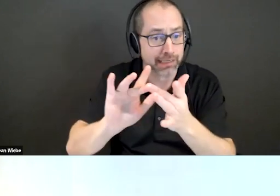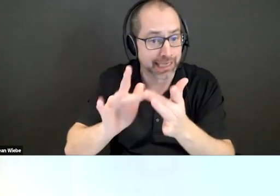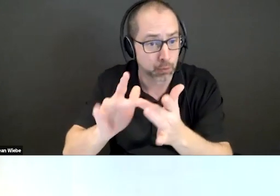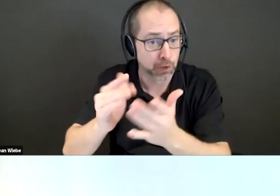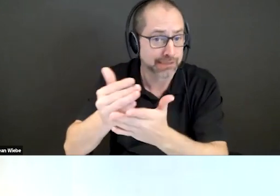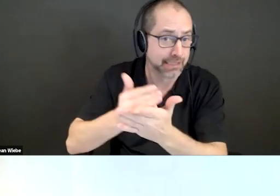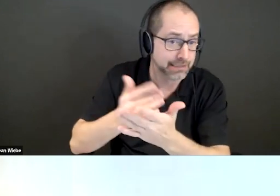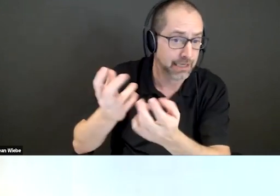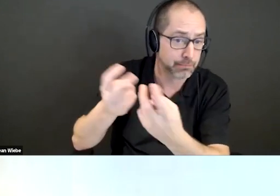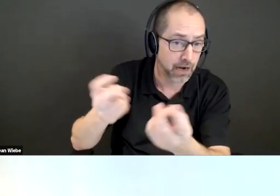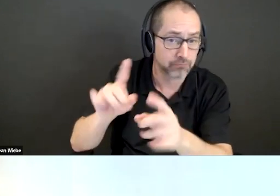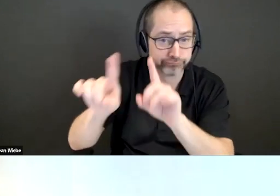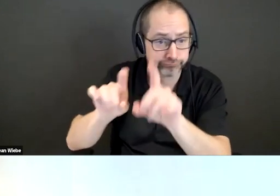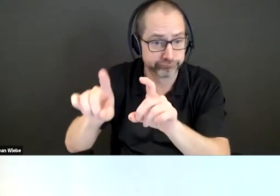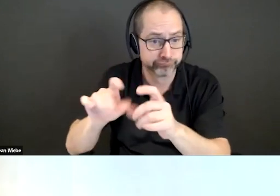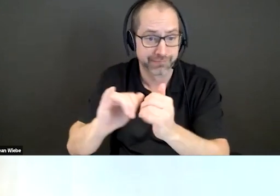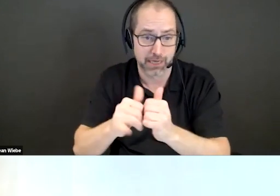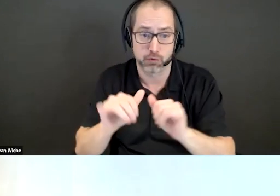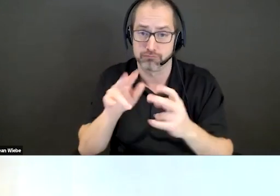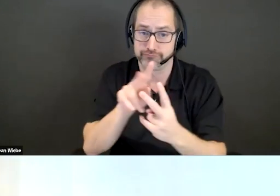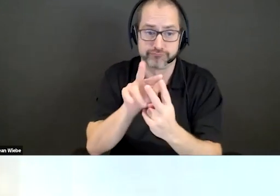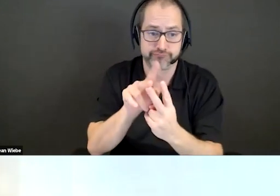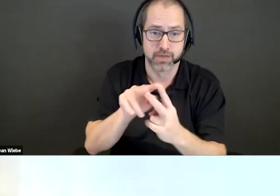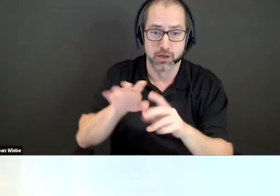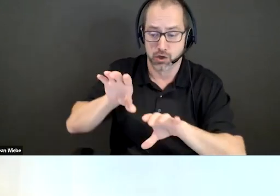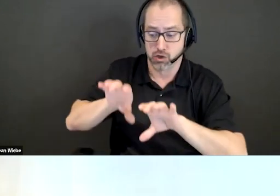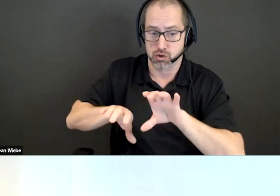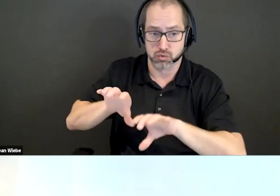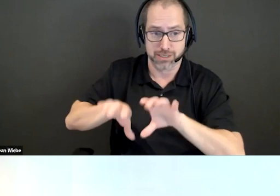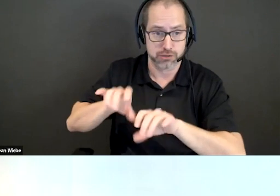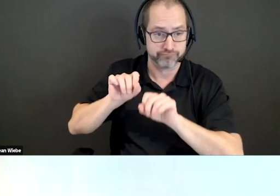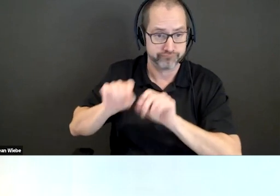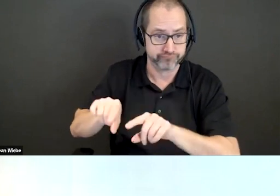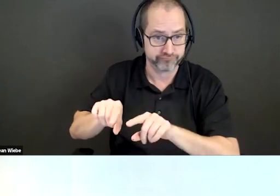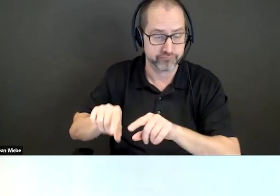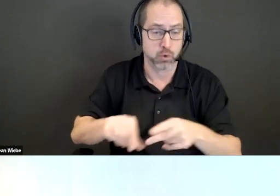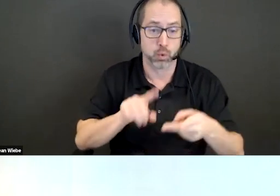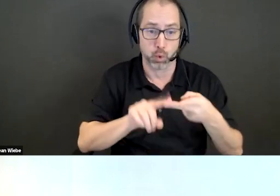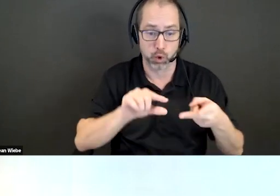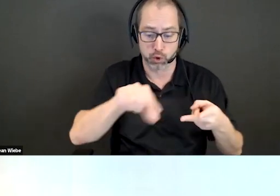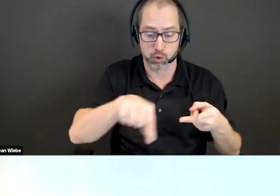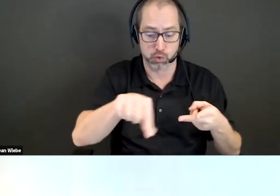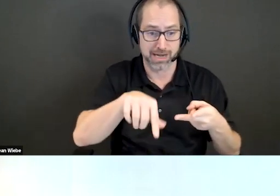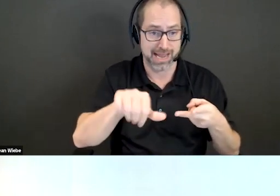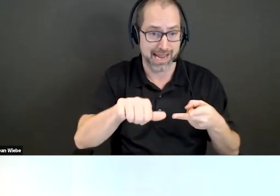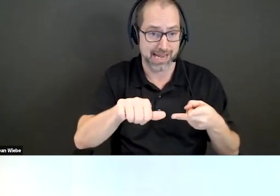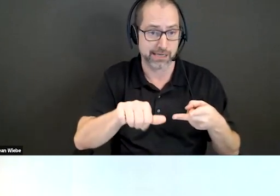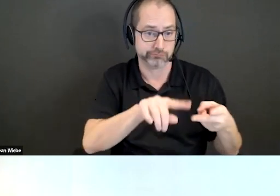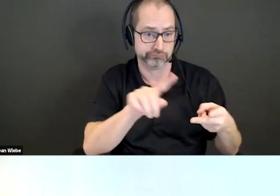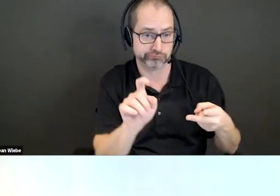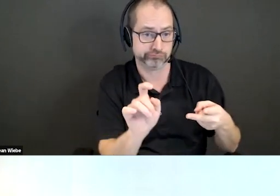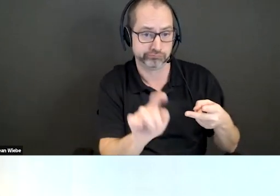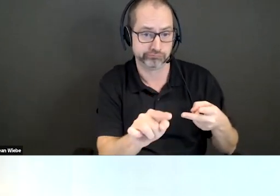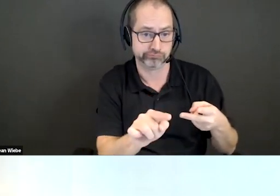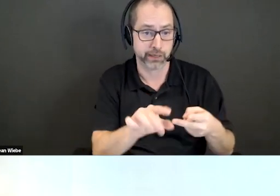of typing your question in the Q & A box or in the chat. The Q & A feature in the chat is going to